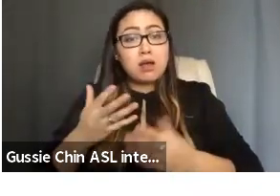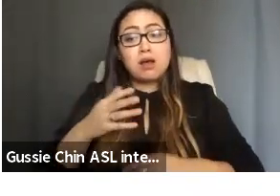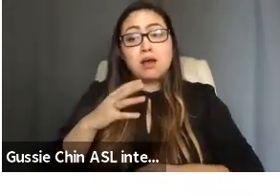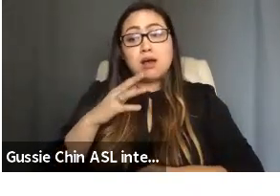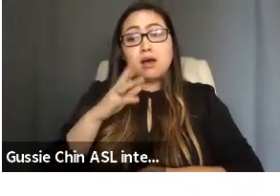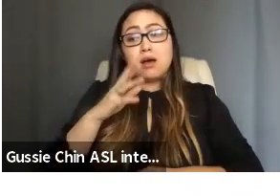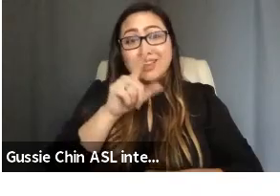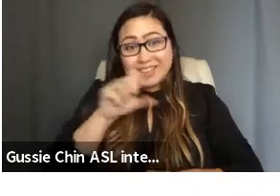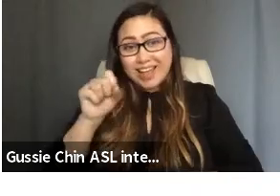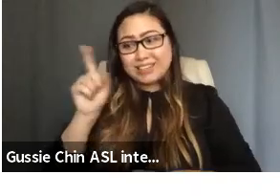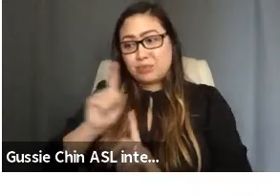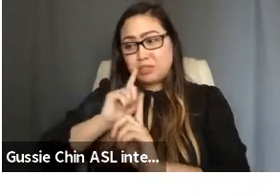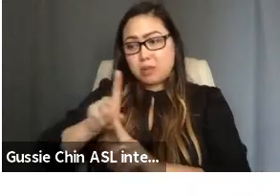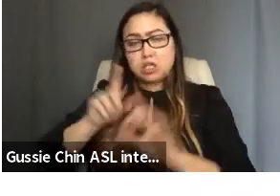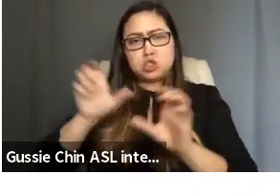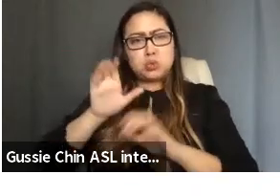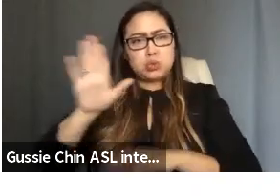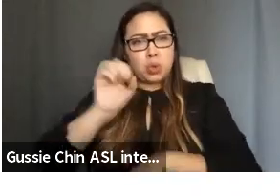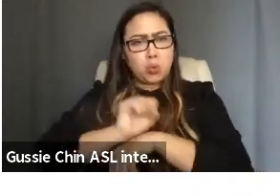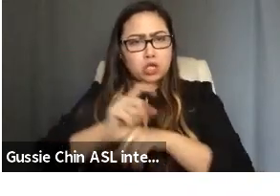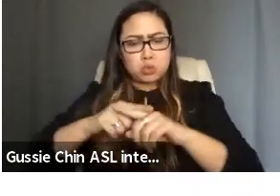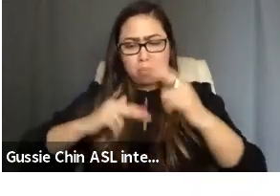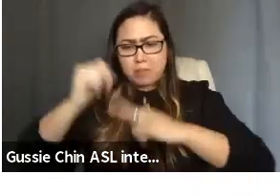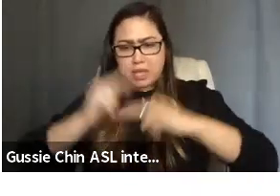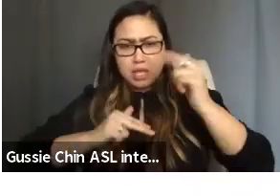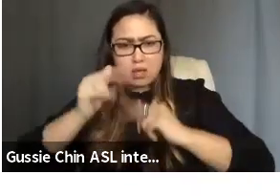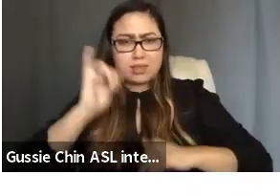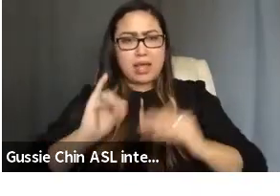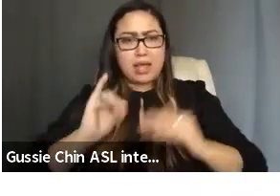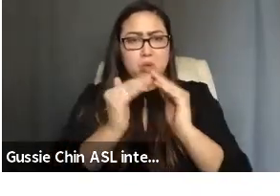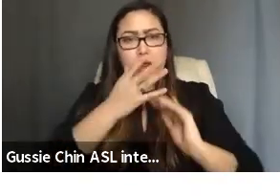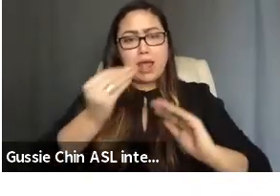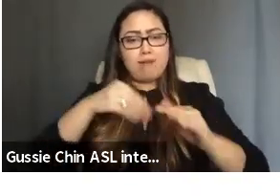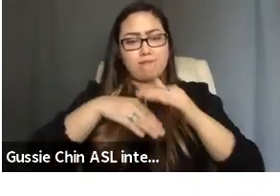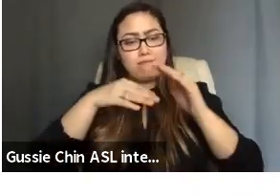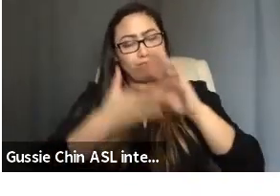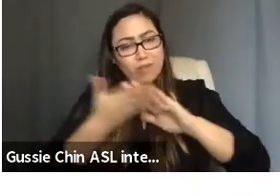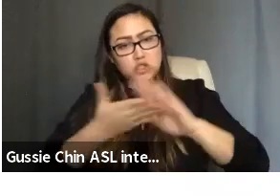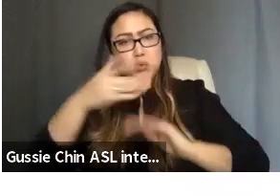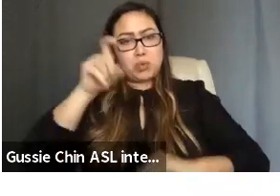their work to build these community access and functional needs into their planning. As you may